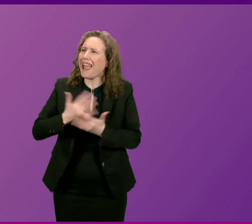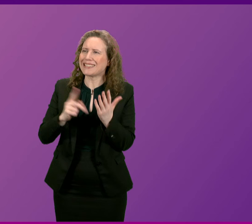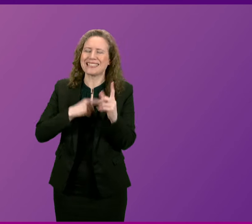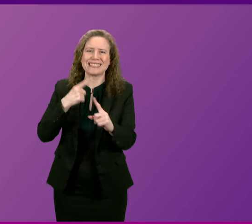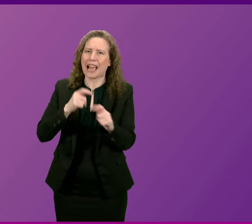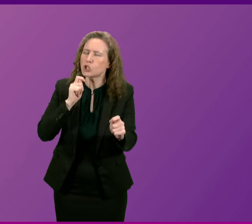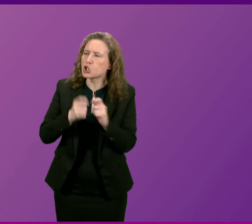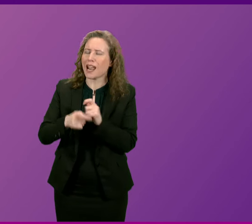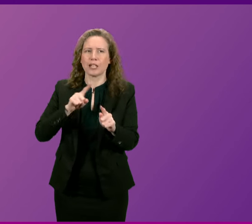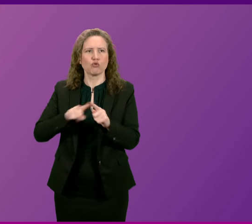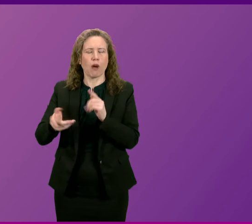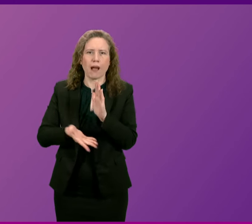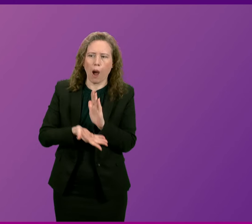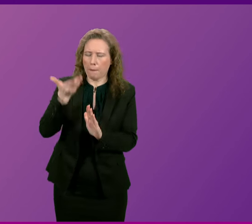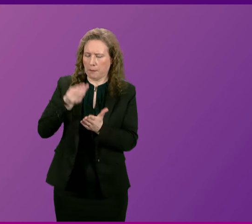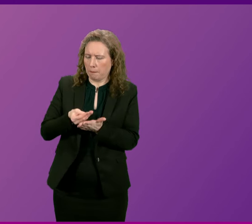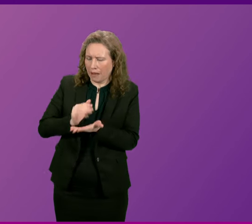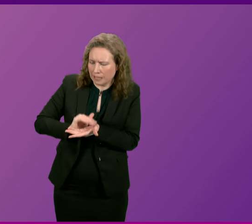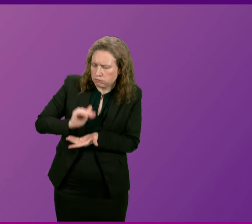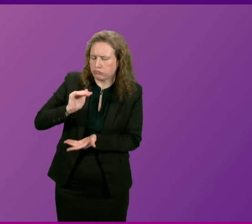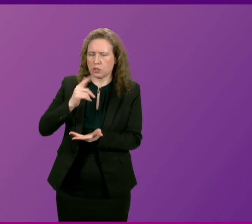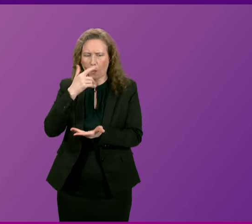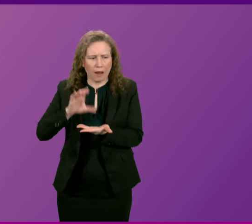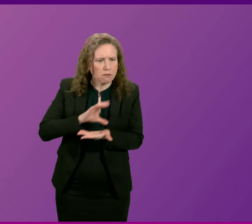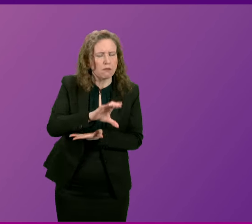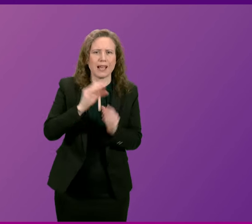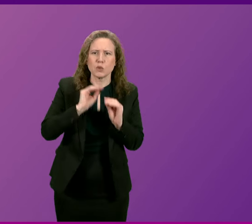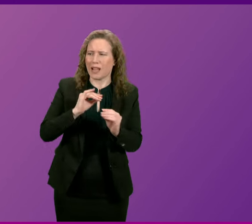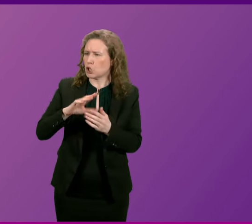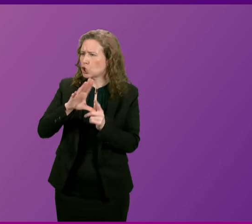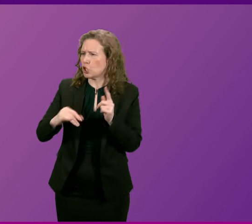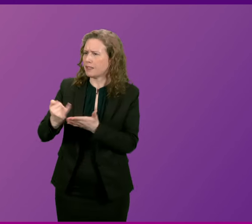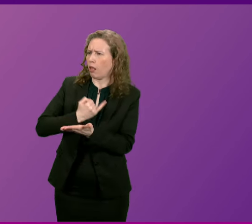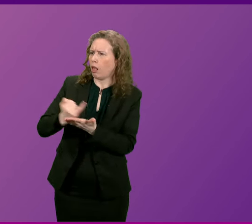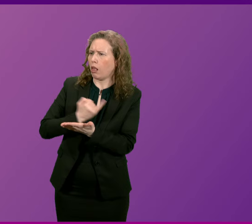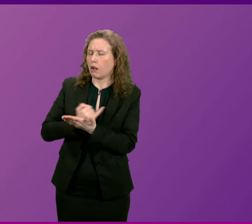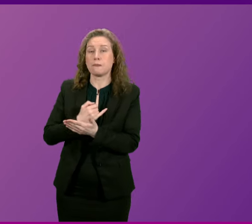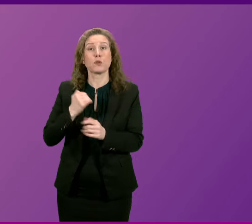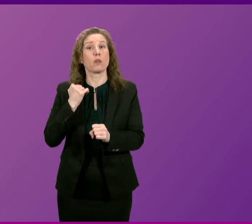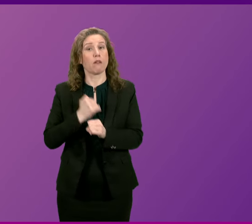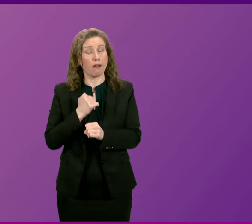boost the public expenditure that is available in Scotland. The Government will take these